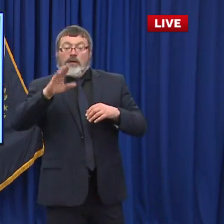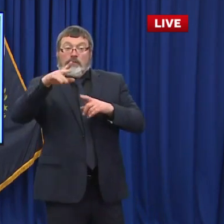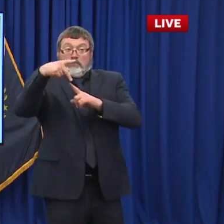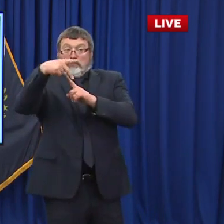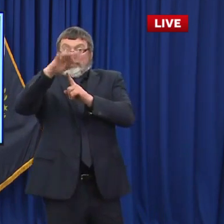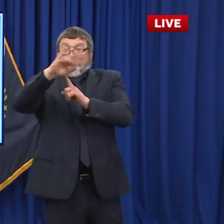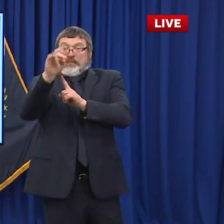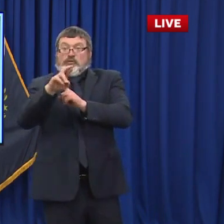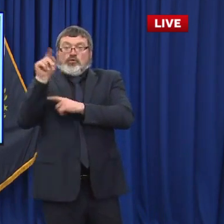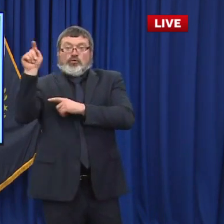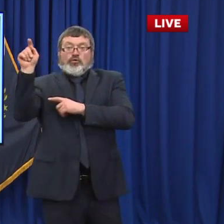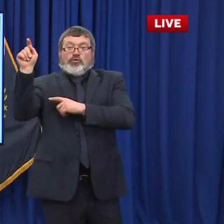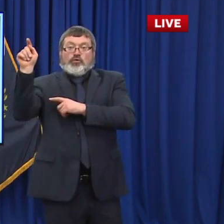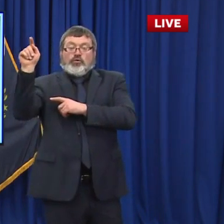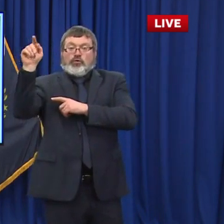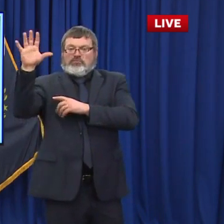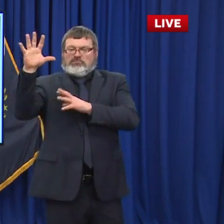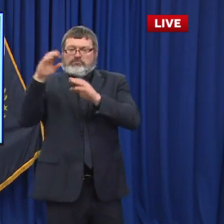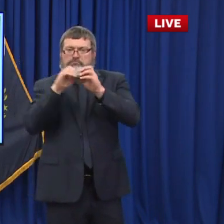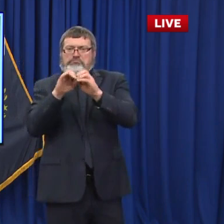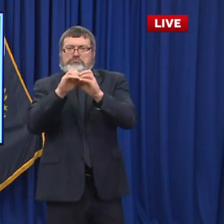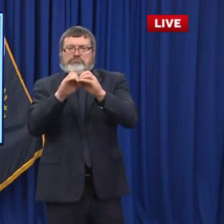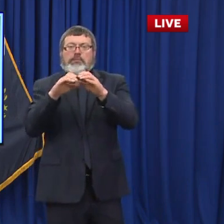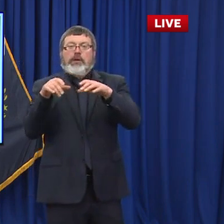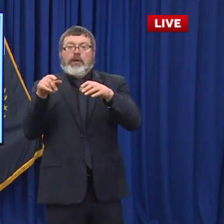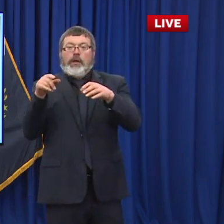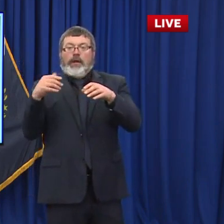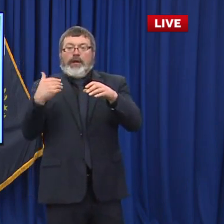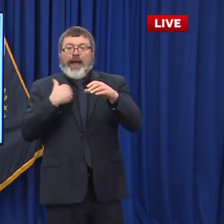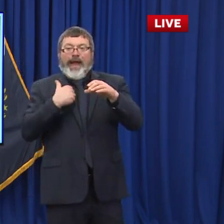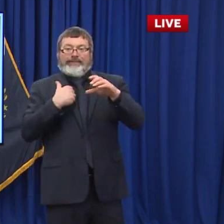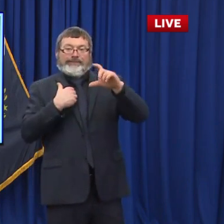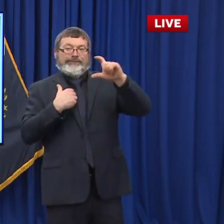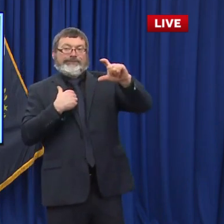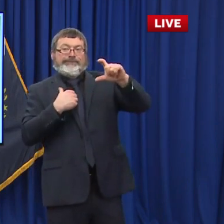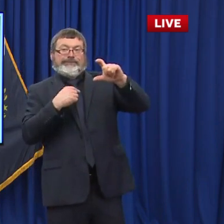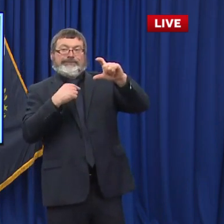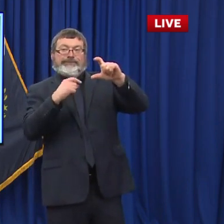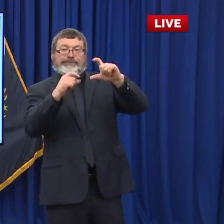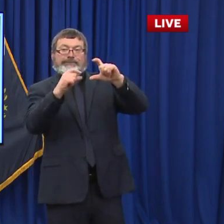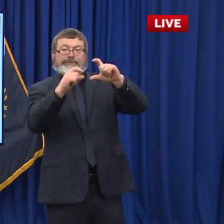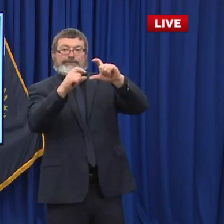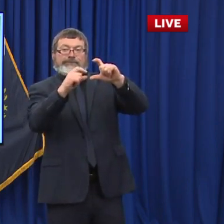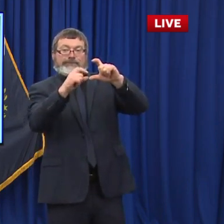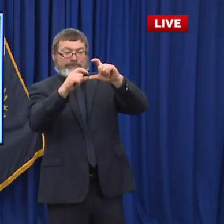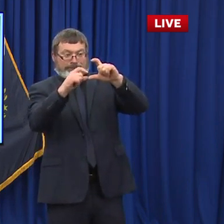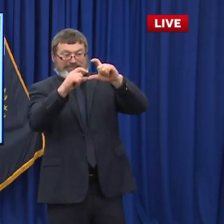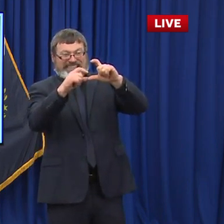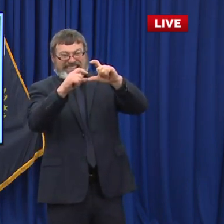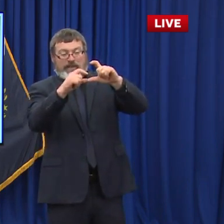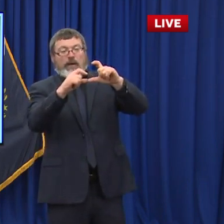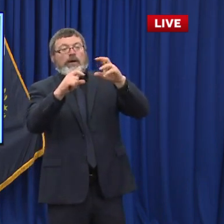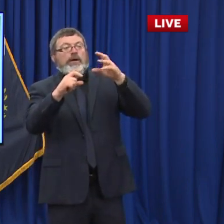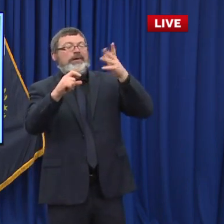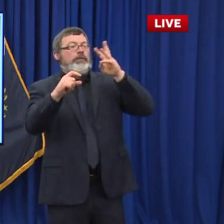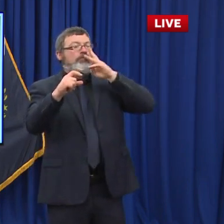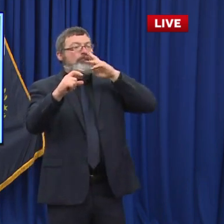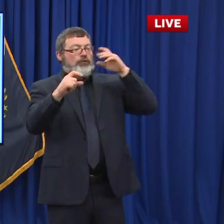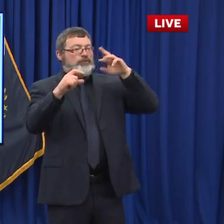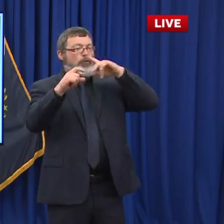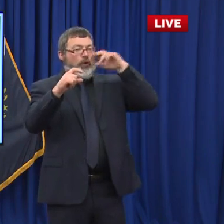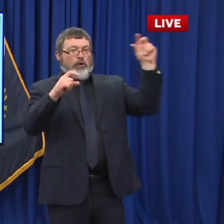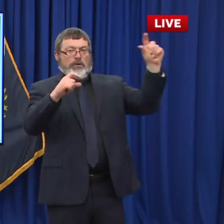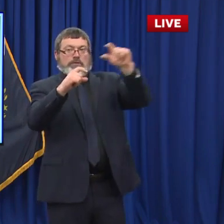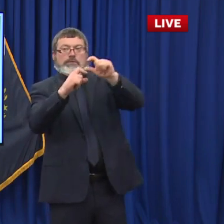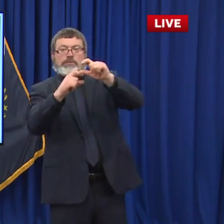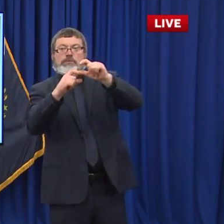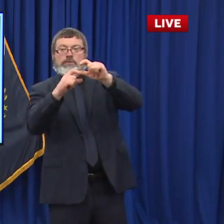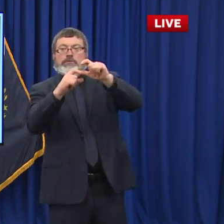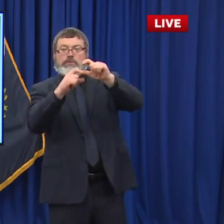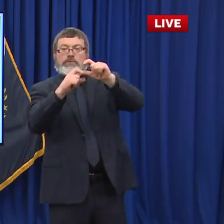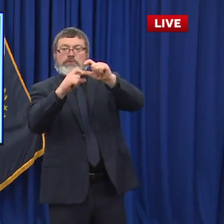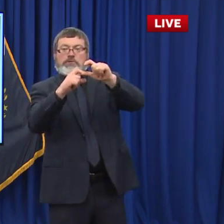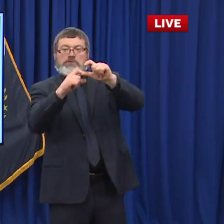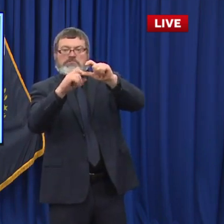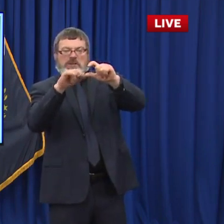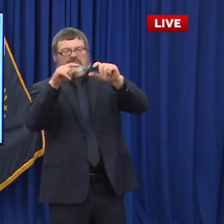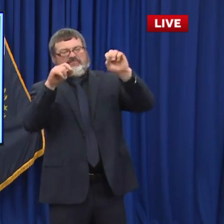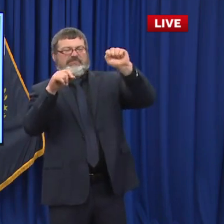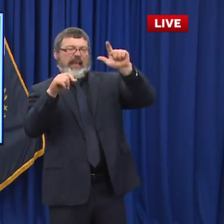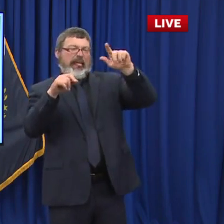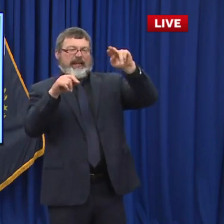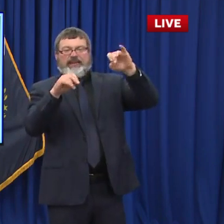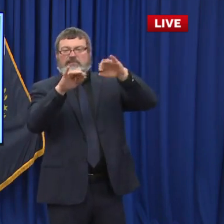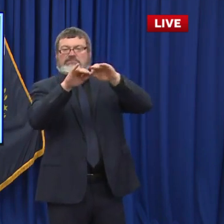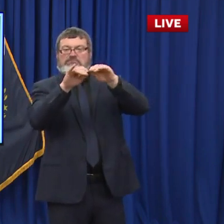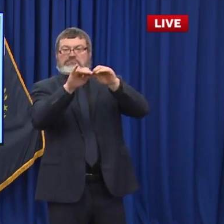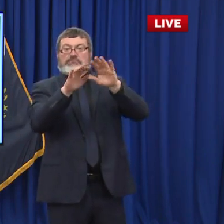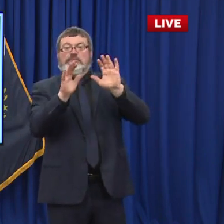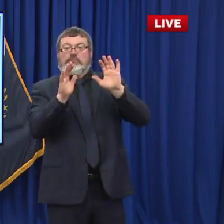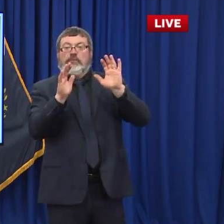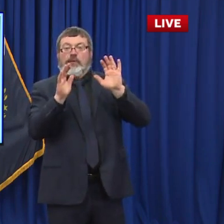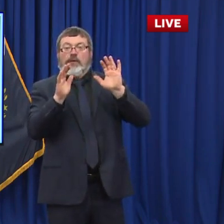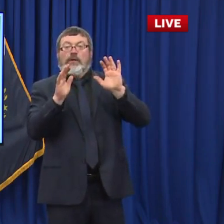THIS FORMULATION AVAILABLE TO US, PFIZER REQUIRES ADDING SALINE SOLUTION TO THE FILE THAT CONTAINS A SUSPENSION OF THE VACCINE AND GRADIENTS.